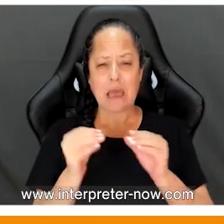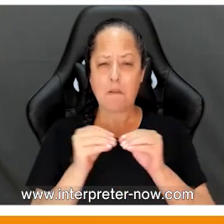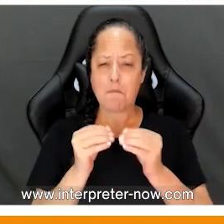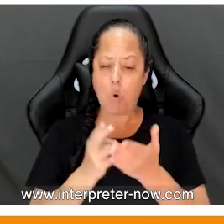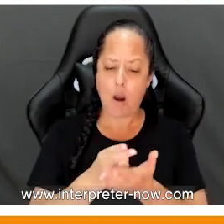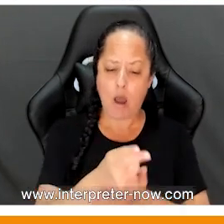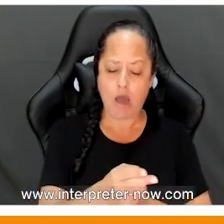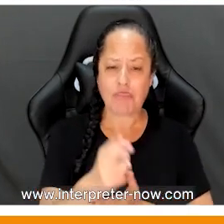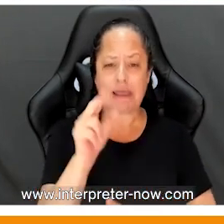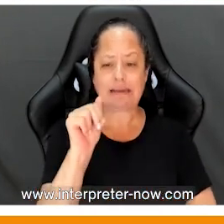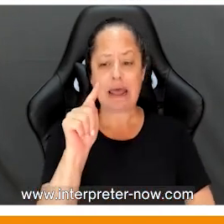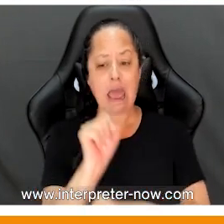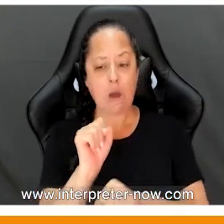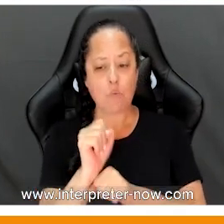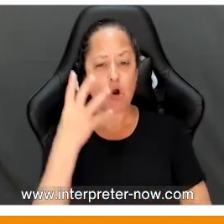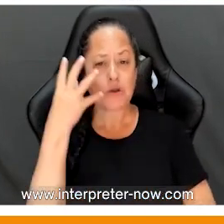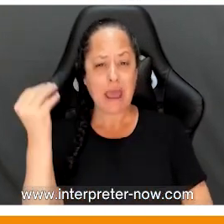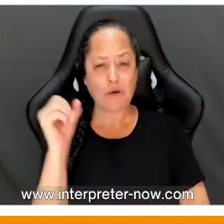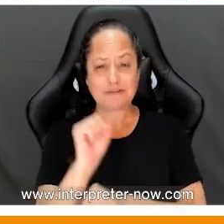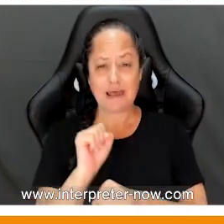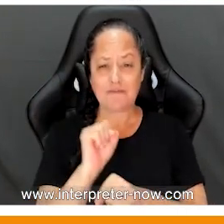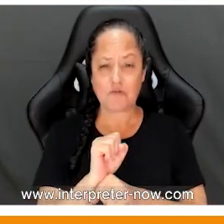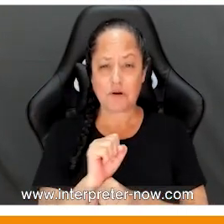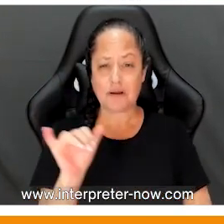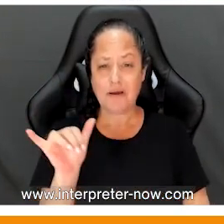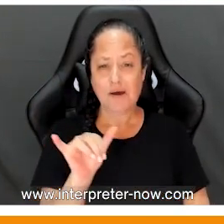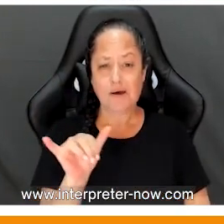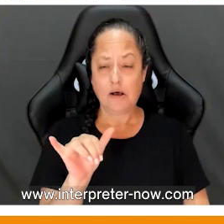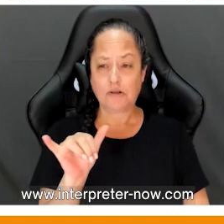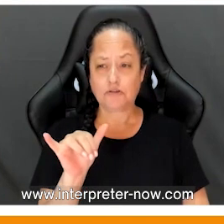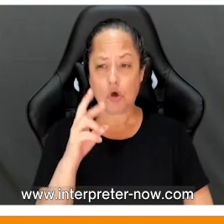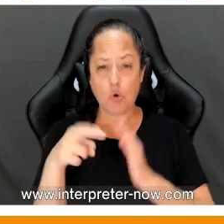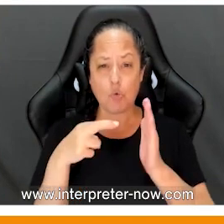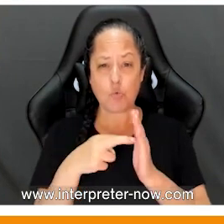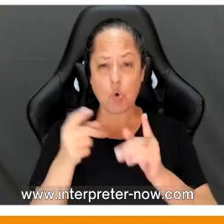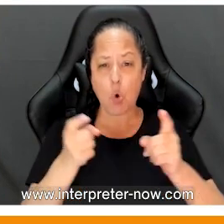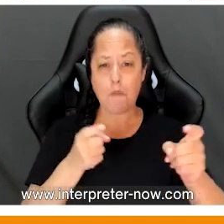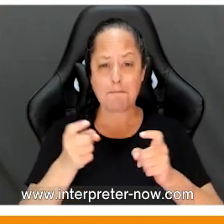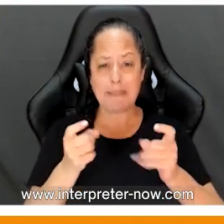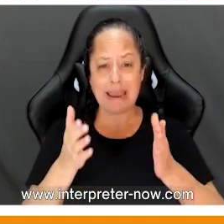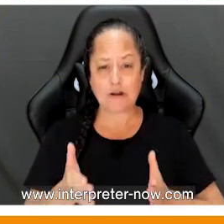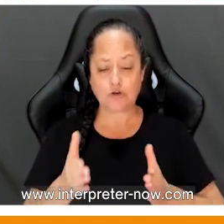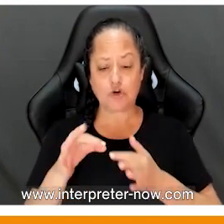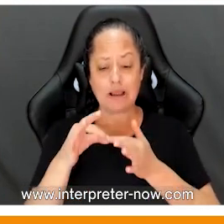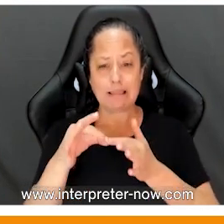Also, there's a role that managers and leaders have, too.